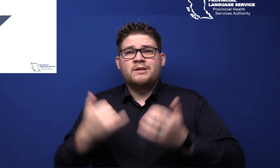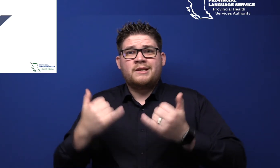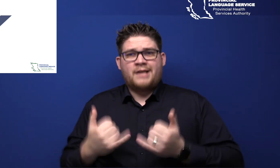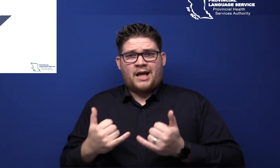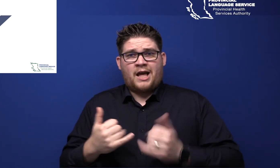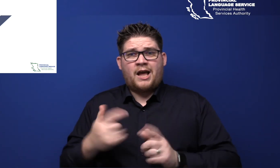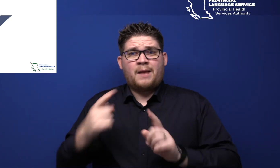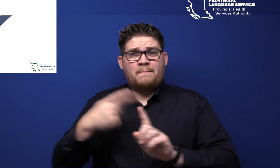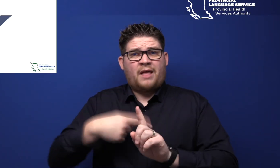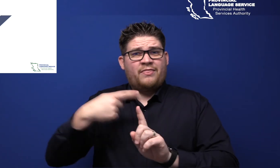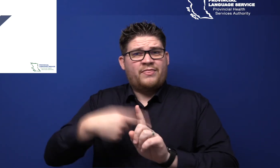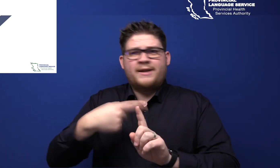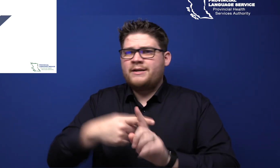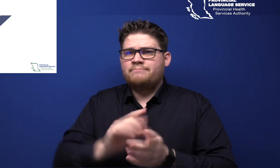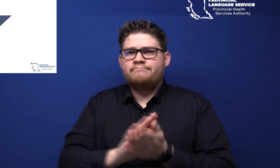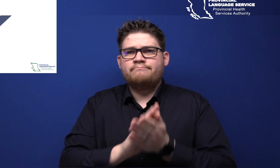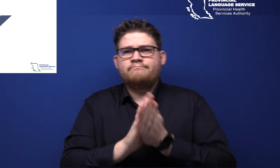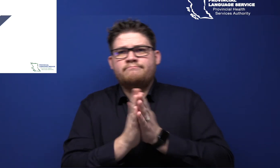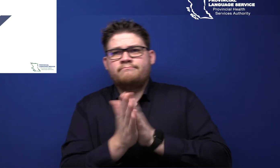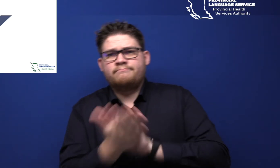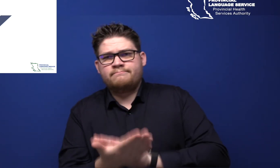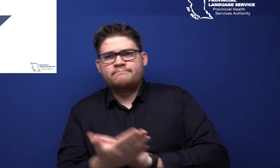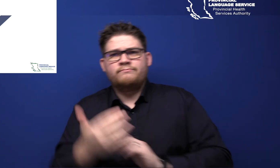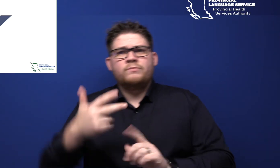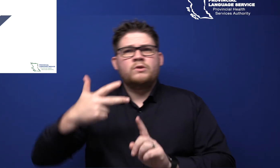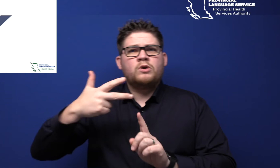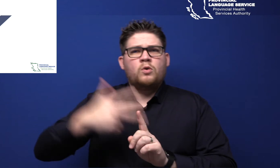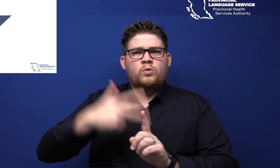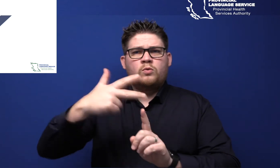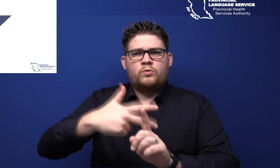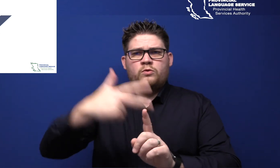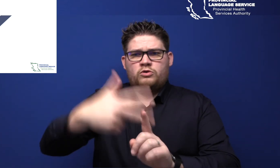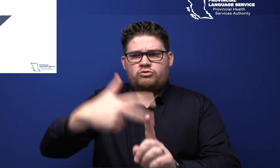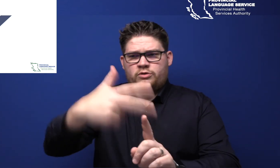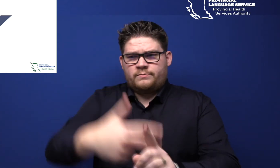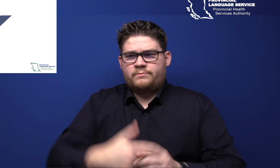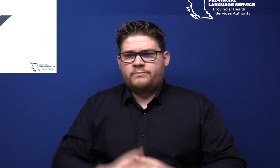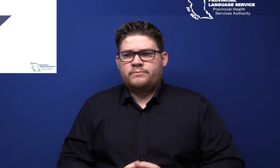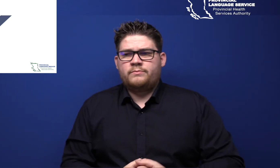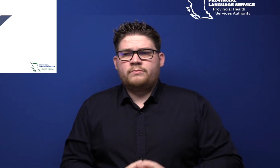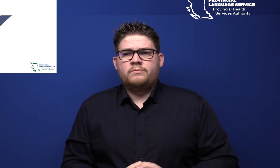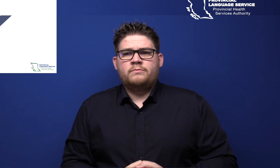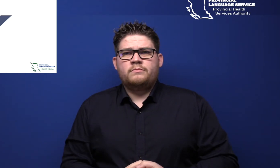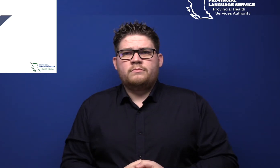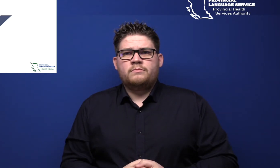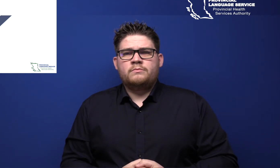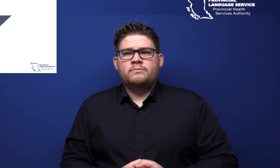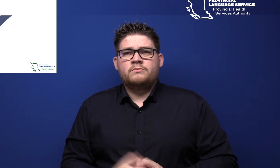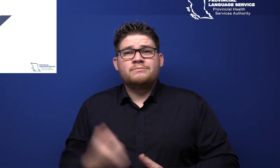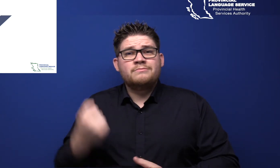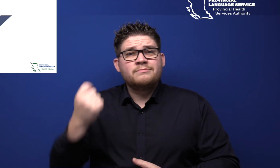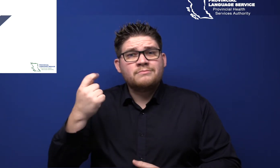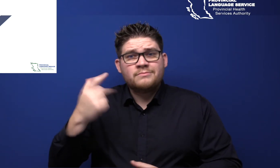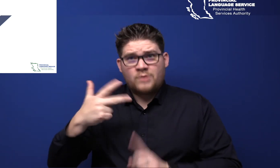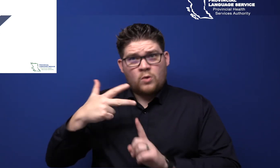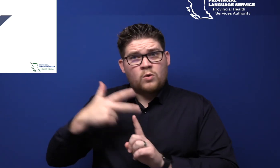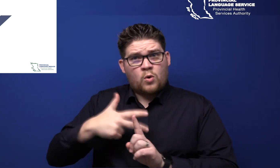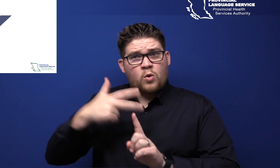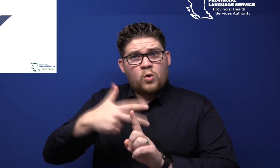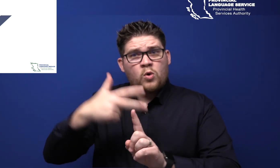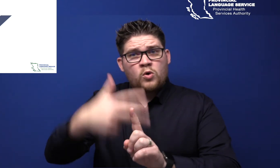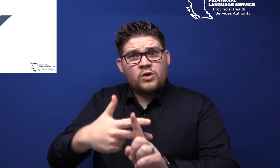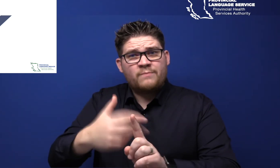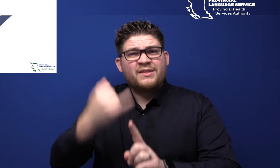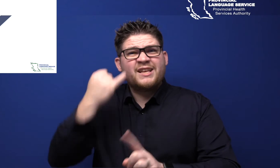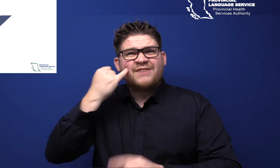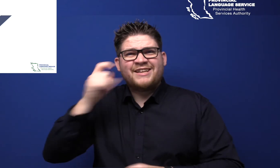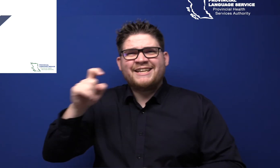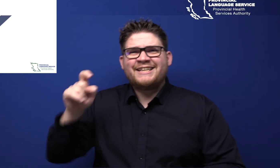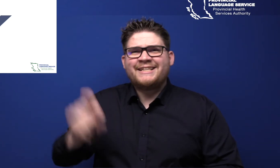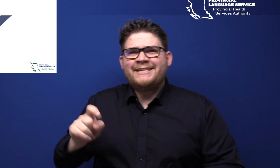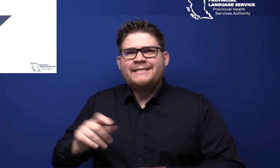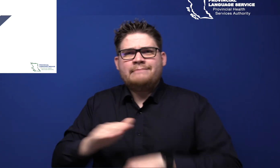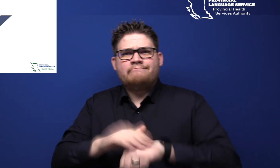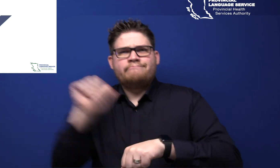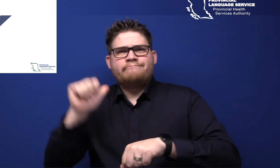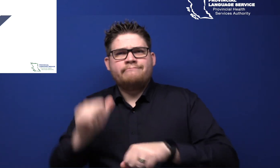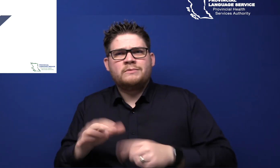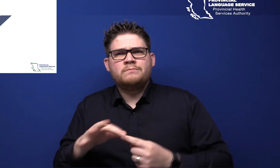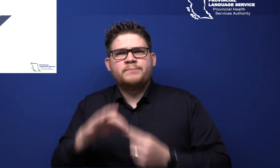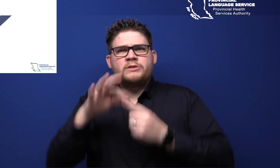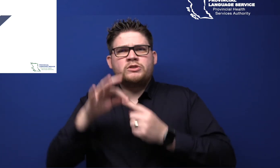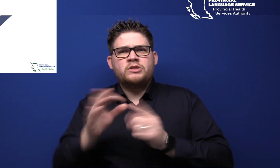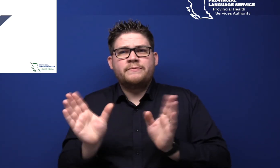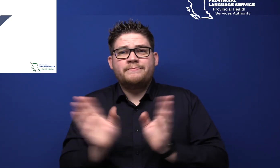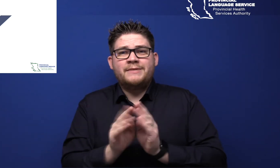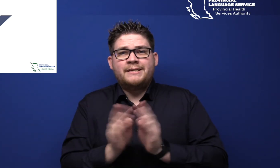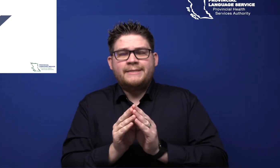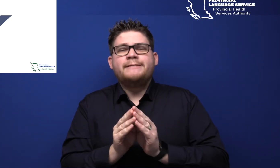THAT HAS NOW CHANGED TO MEETINGS BEING HELD QUARTERLY EVERY THREE MONTHS. THAT DOESN'T MEAN,